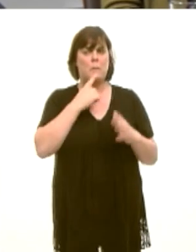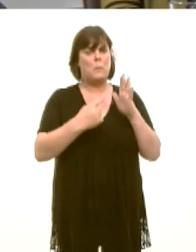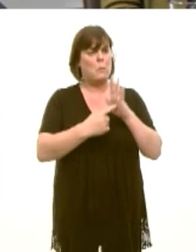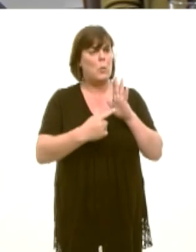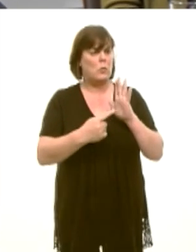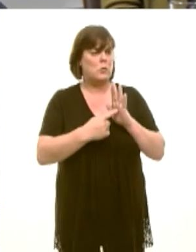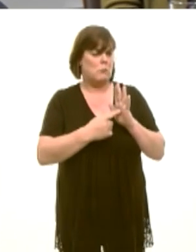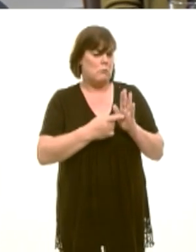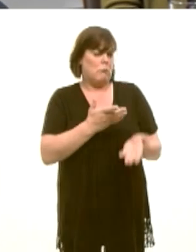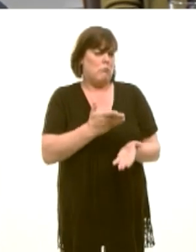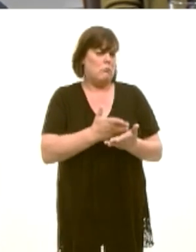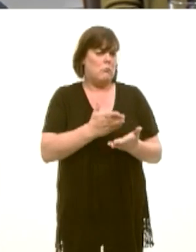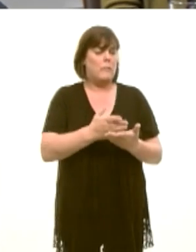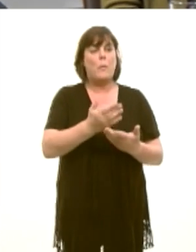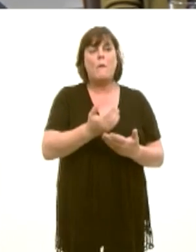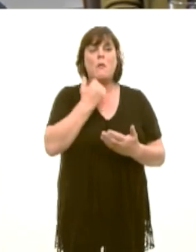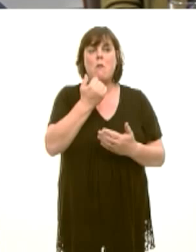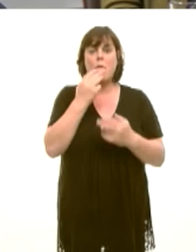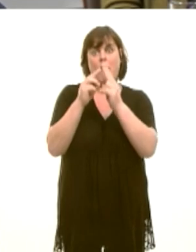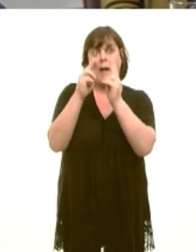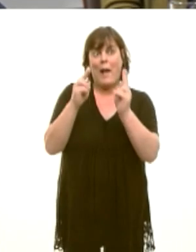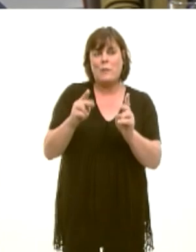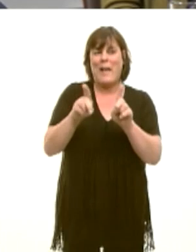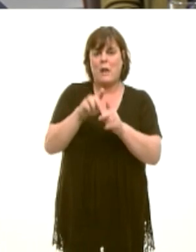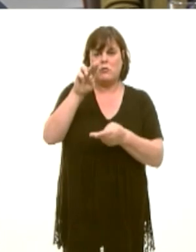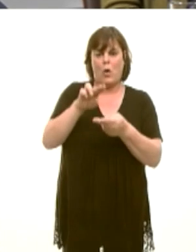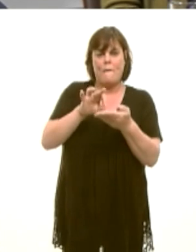that we have sufficient affordable houses. We are well on target to being able to do